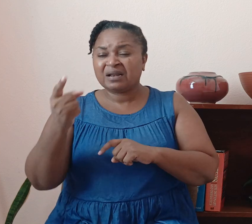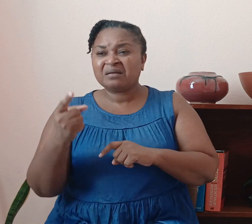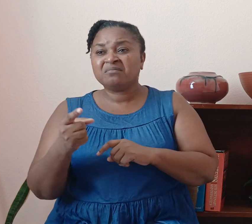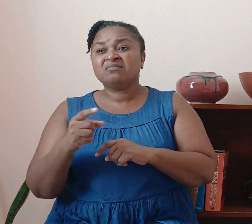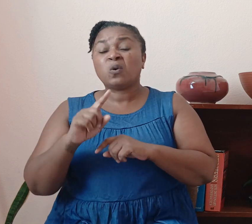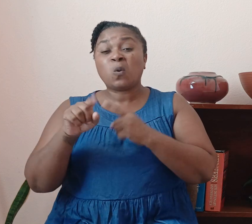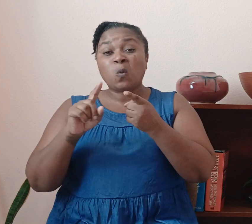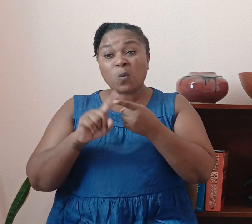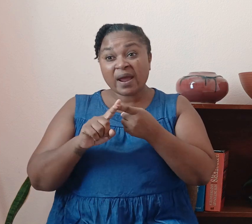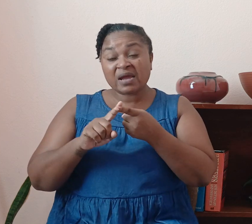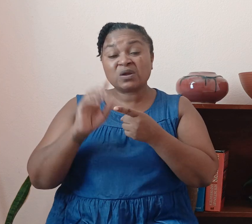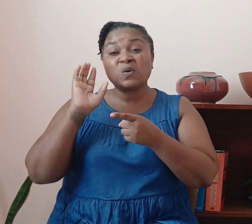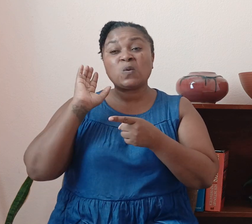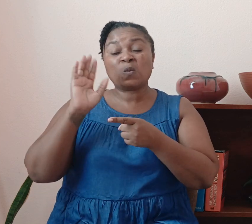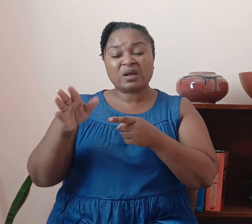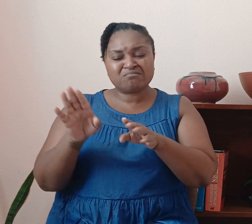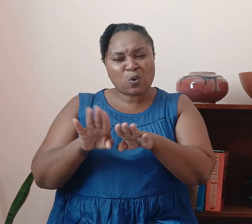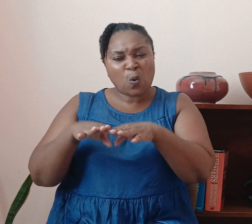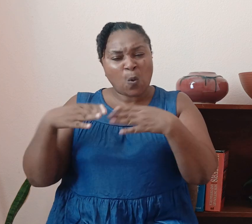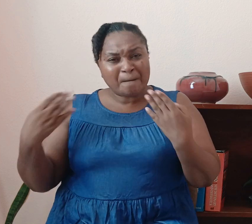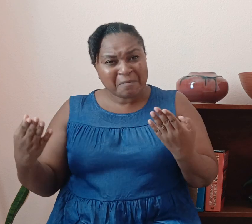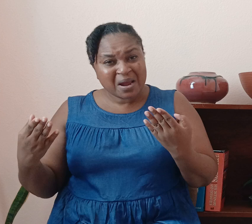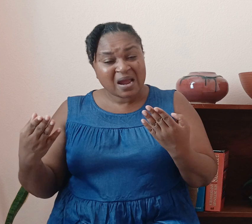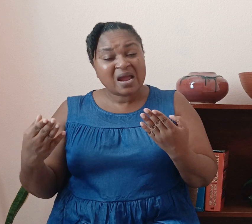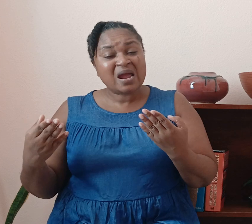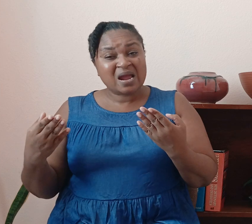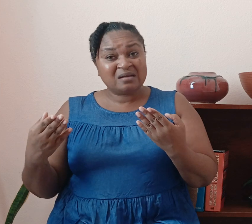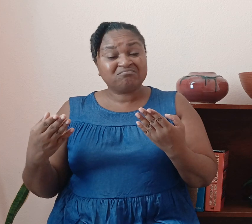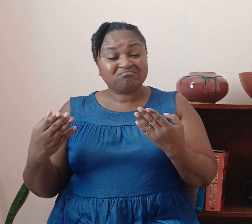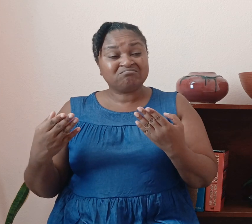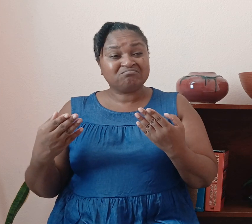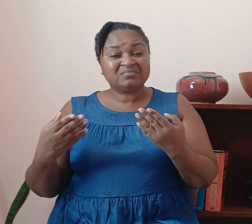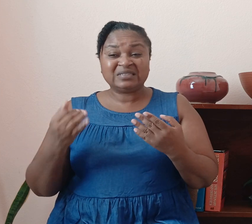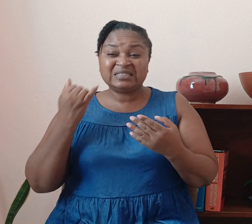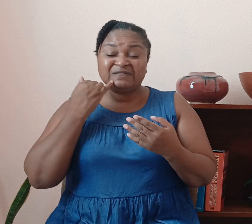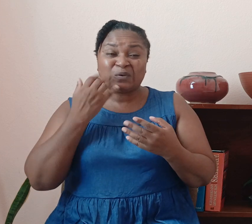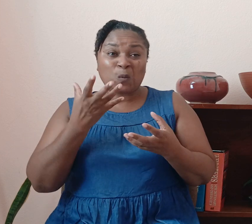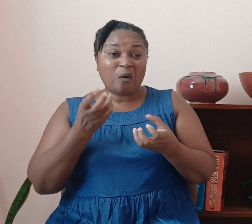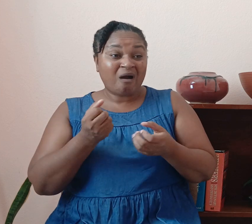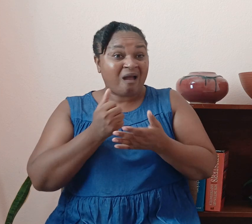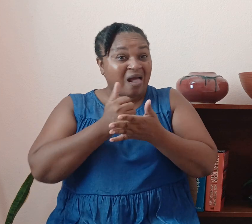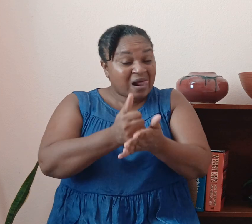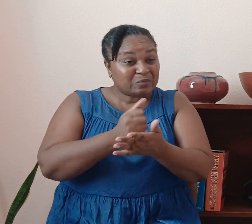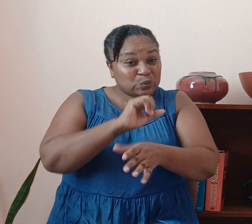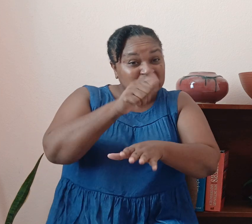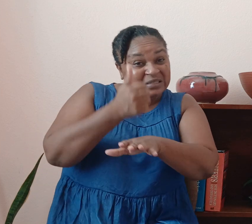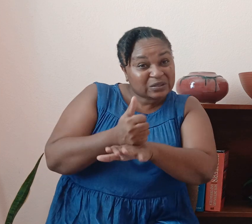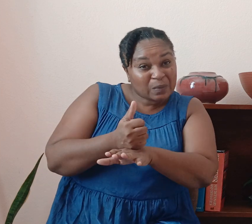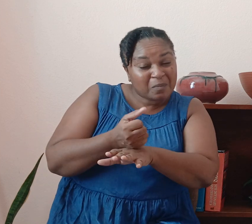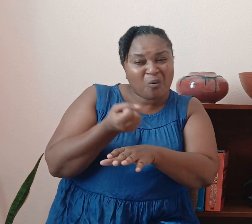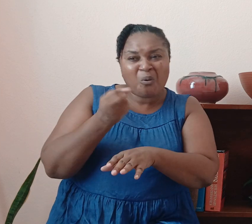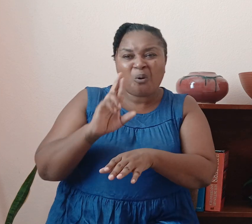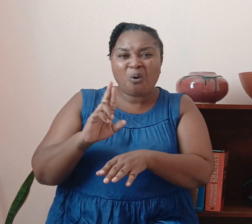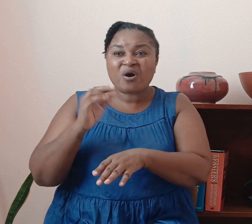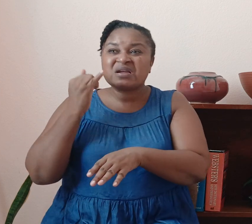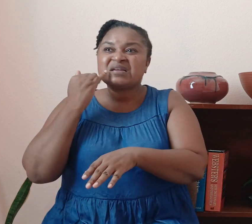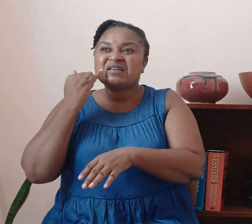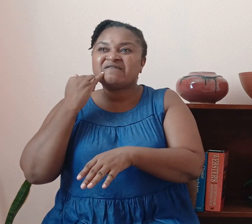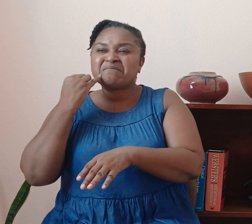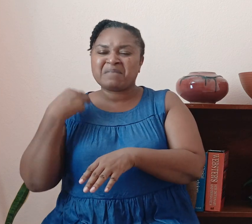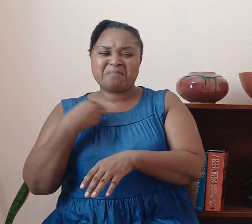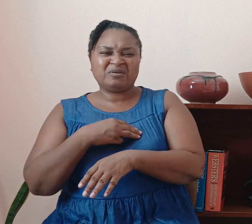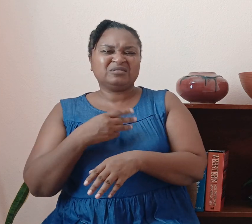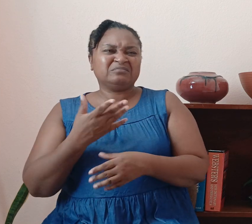open to them should they wish help with setting up or if they just want to come early to clear their